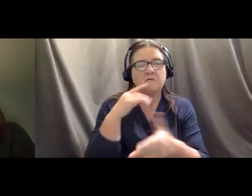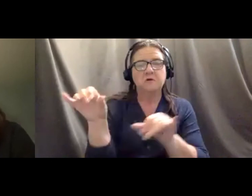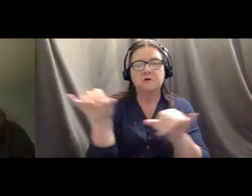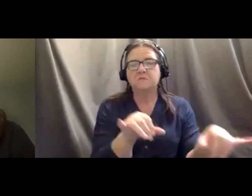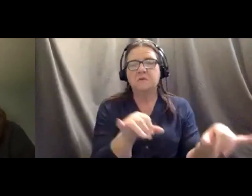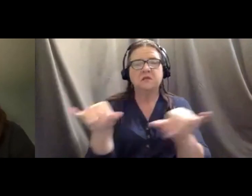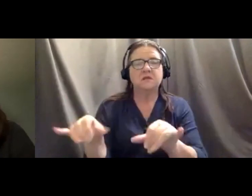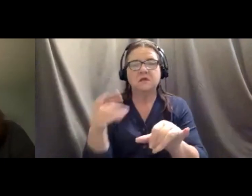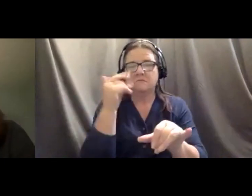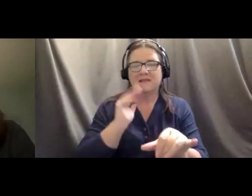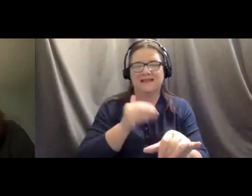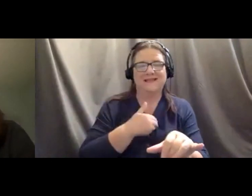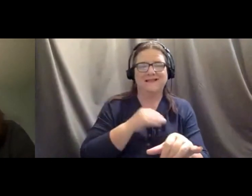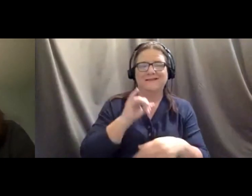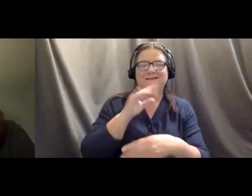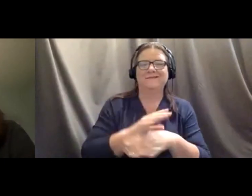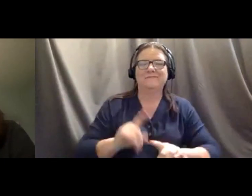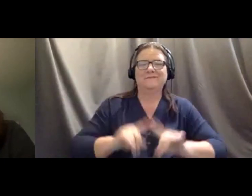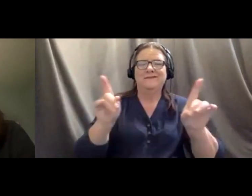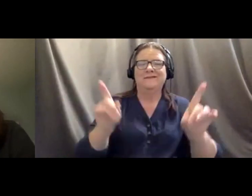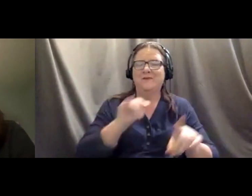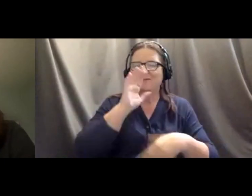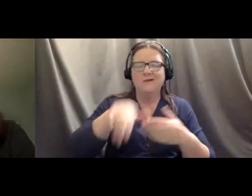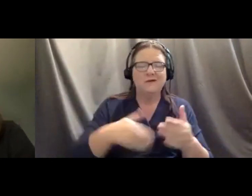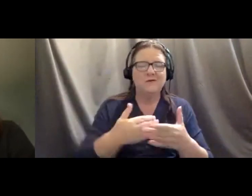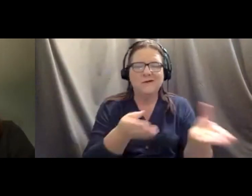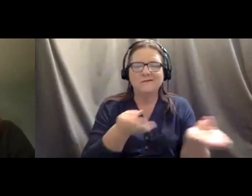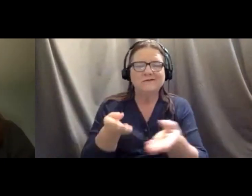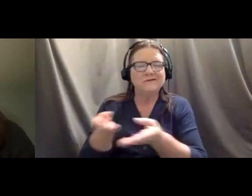Because we don't all serve in the same way.